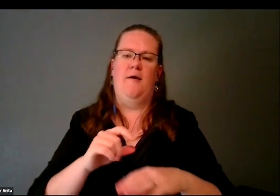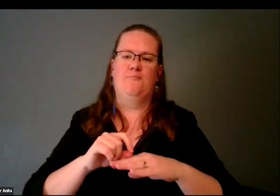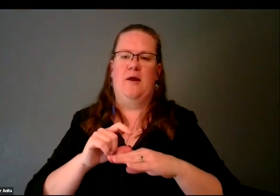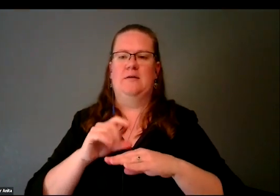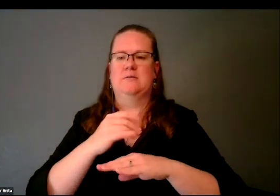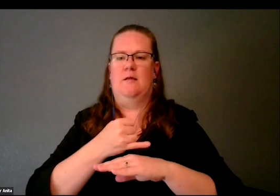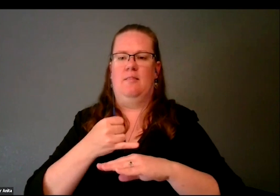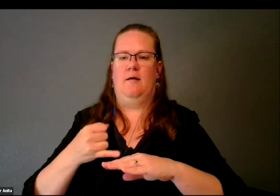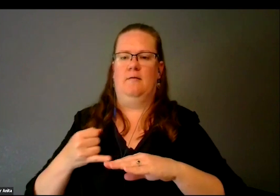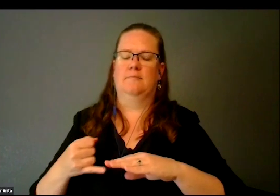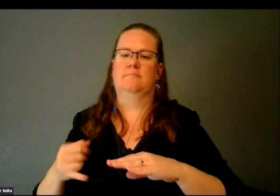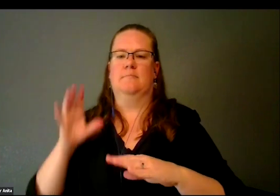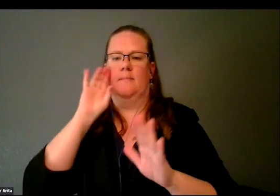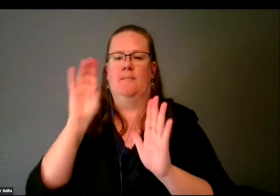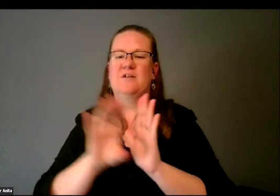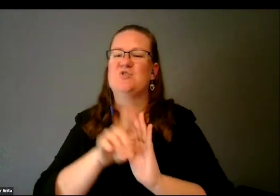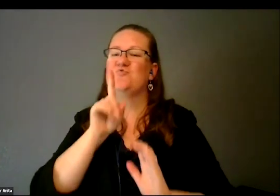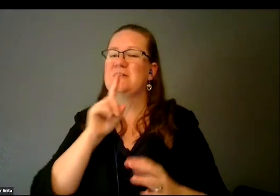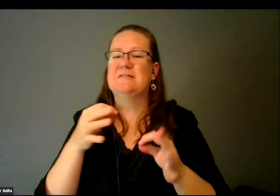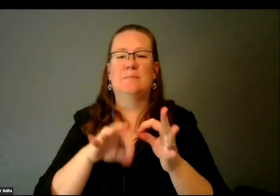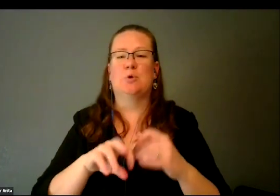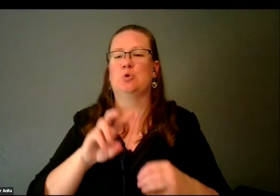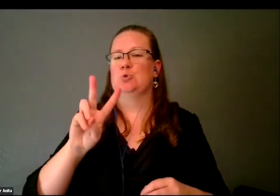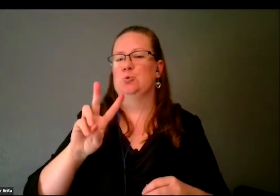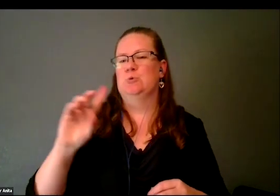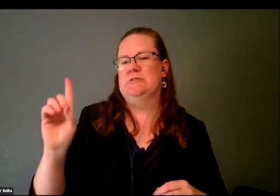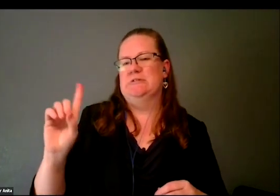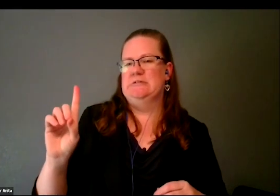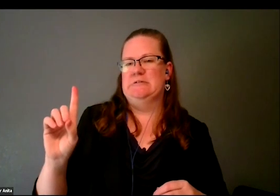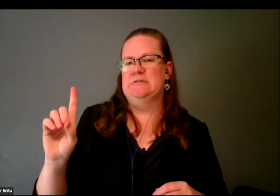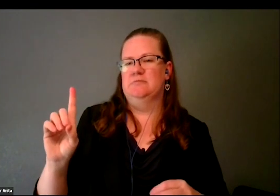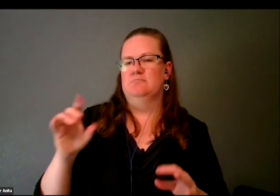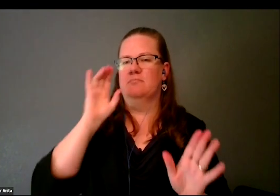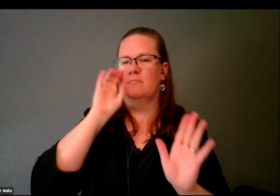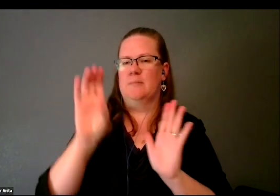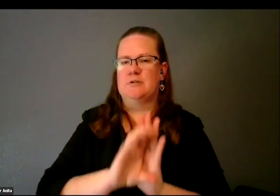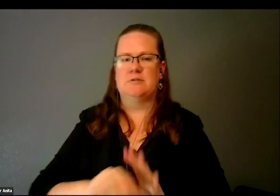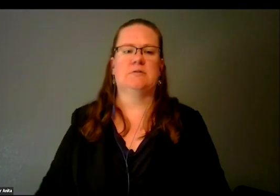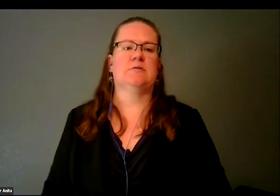simple 2D images.